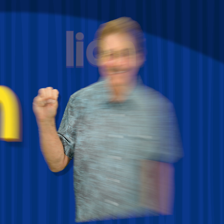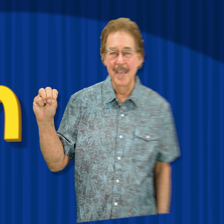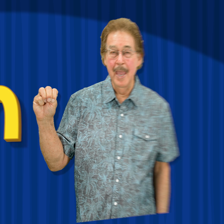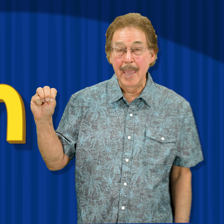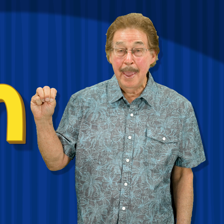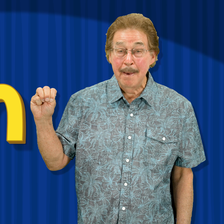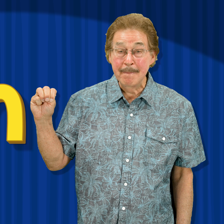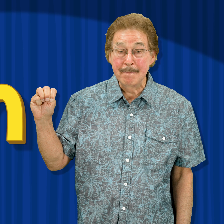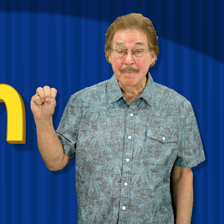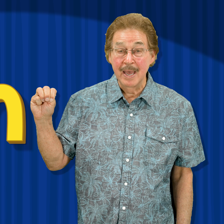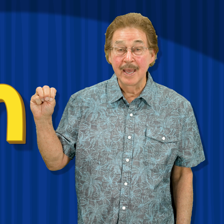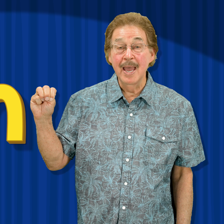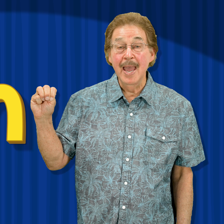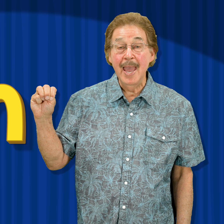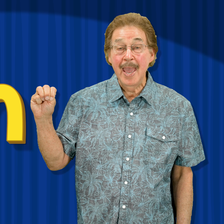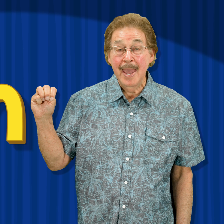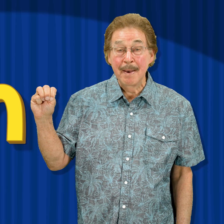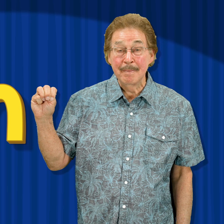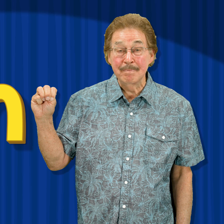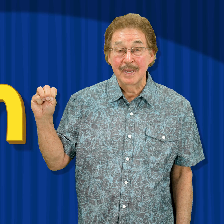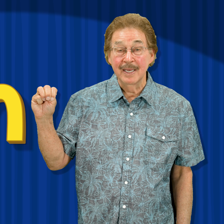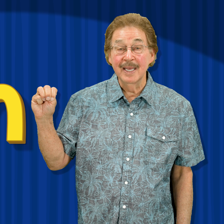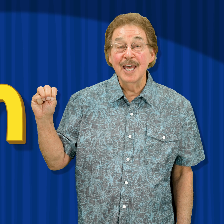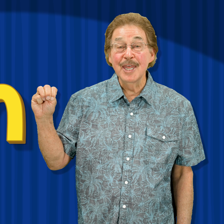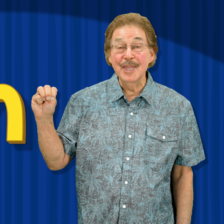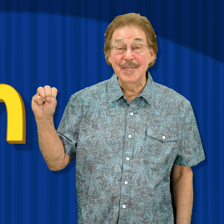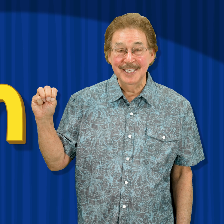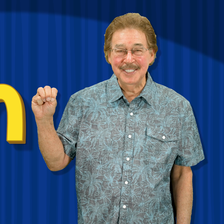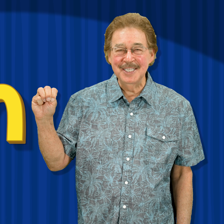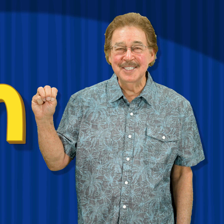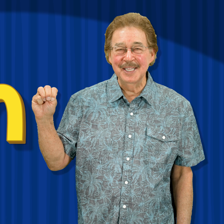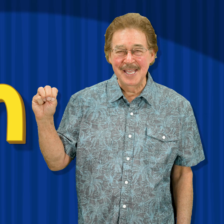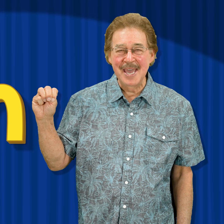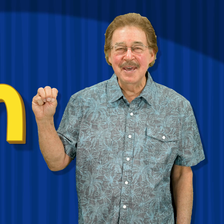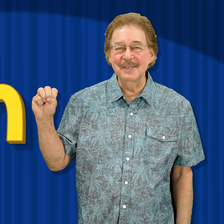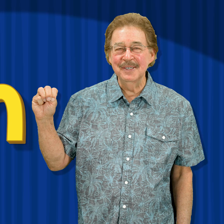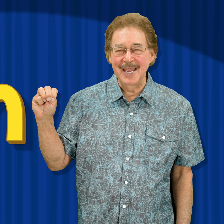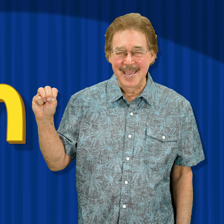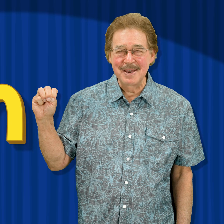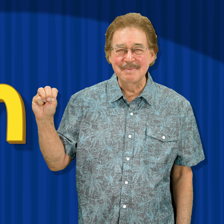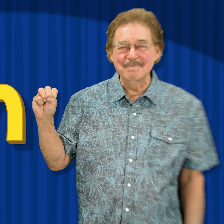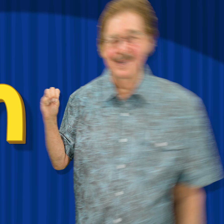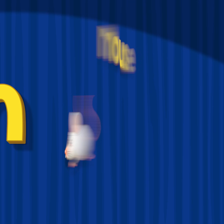M, m, this is the letter m